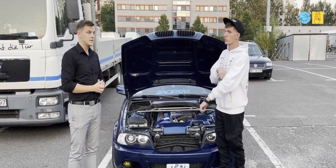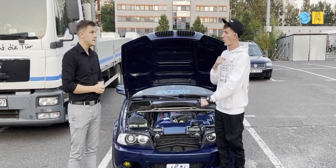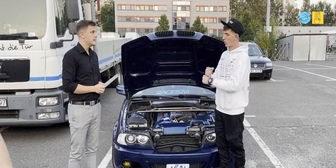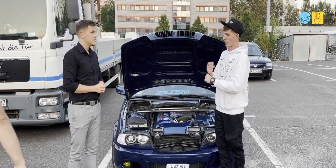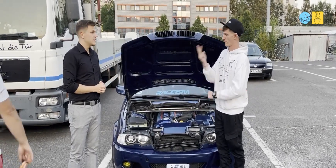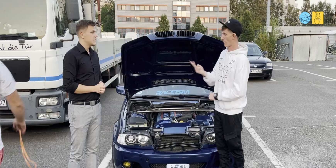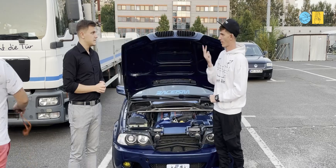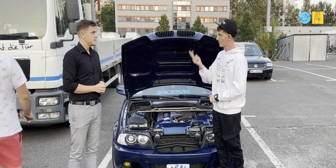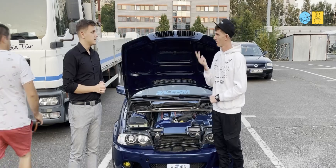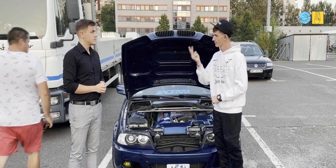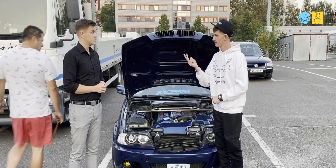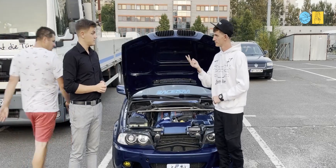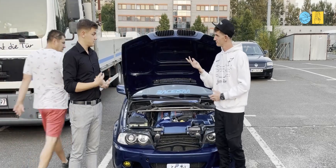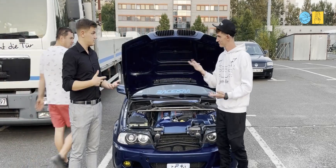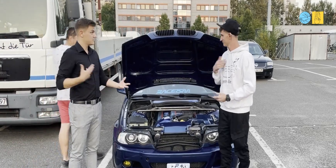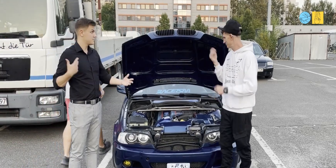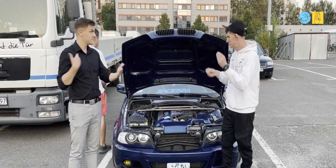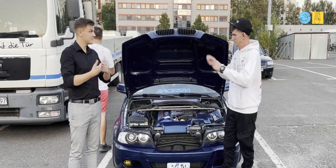As you can see, it took me 2 years, I was looking for and ordering